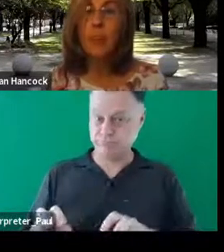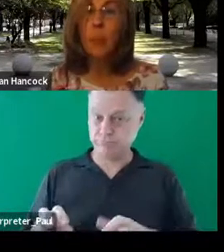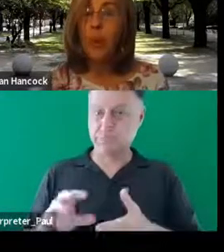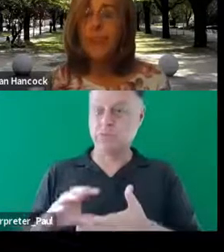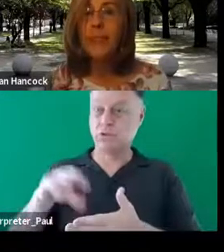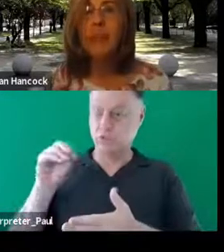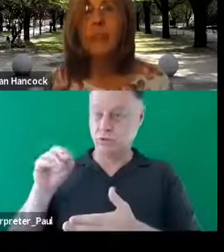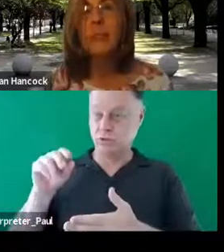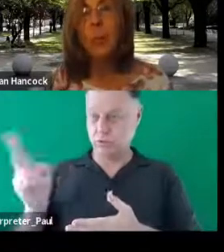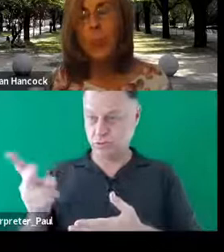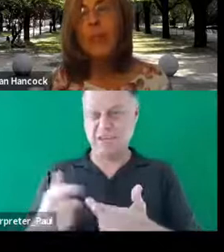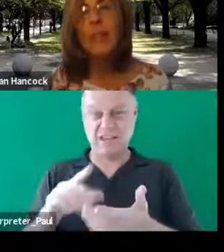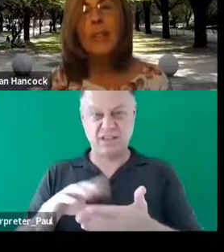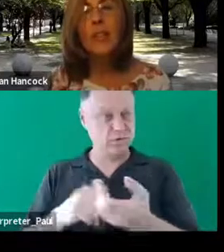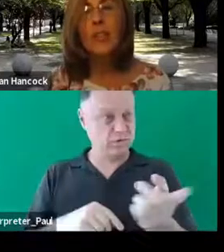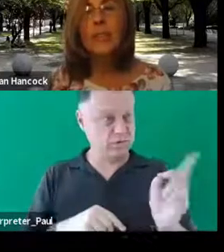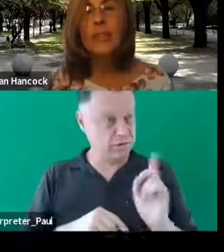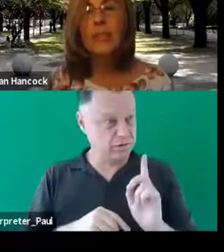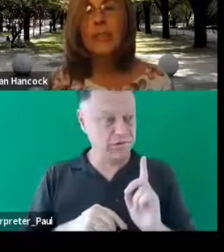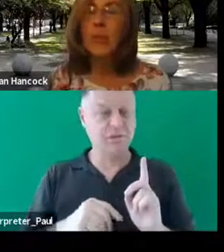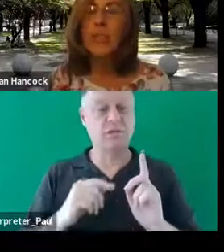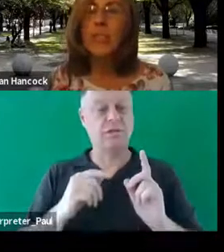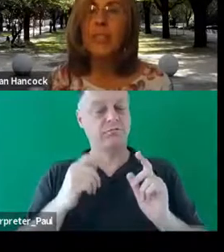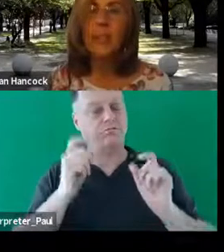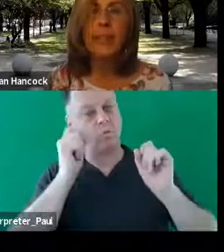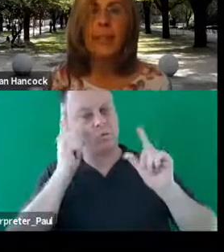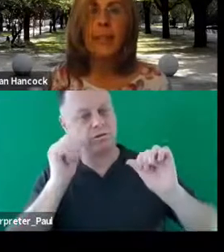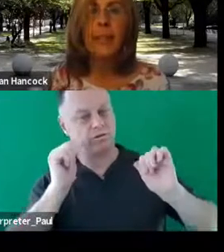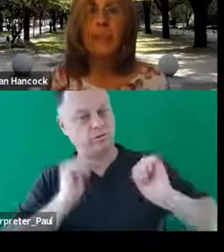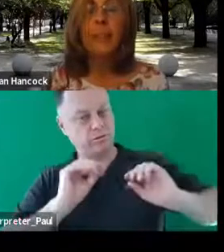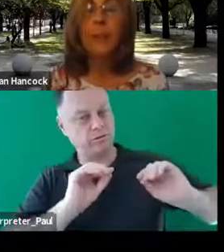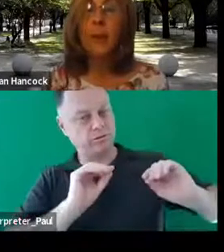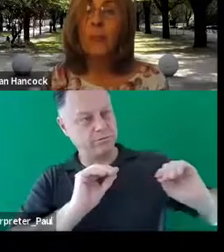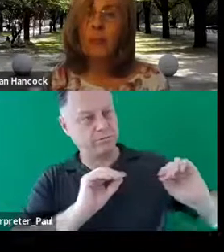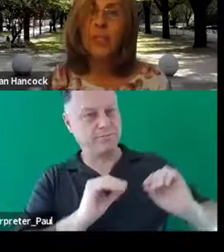awareness of how to support students, as well as strategies for maintaining – sorry, for managing